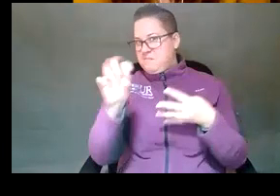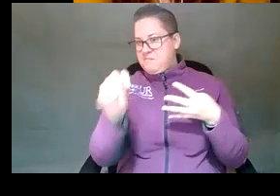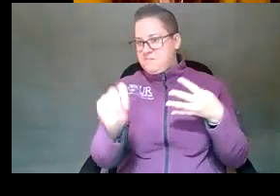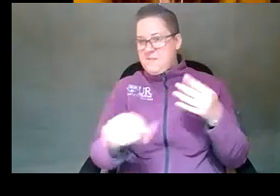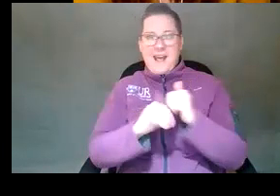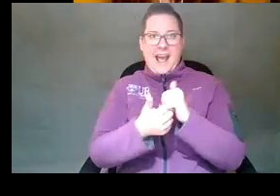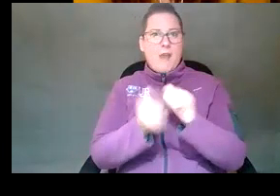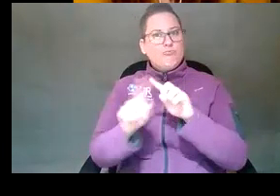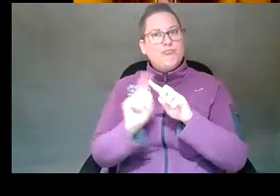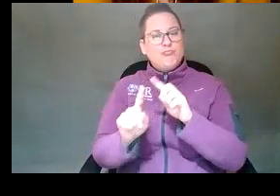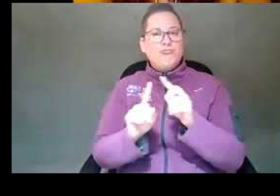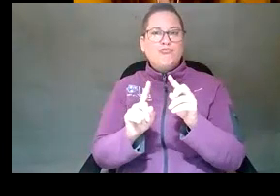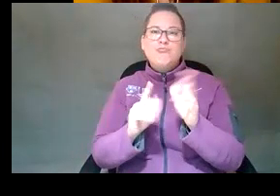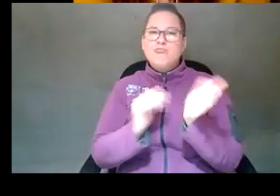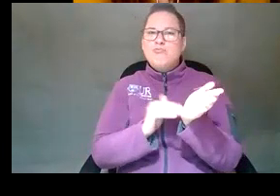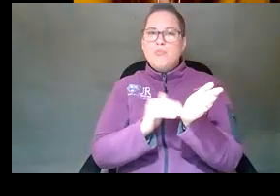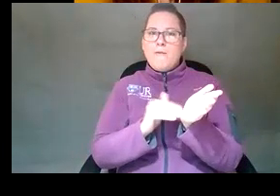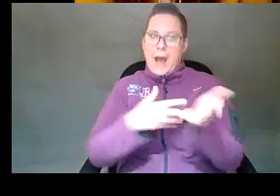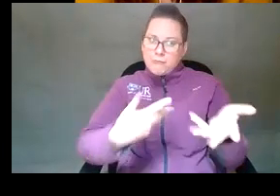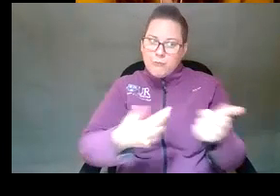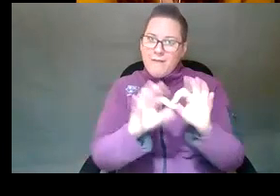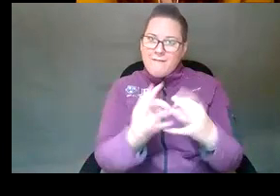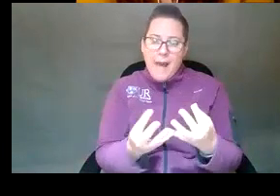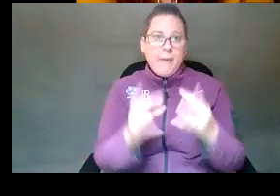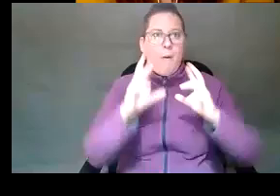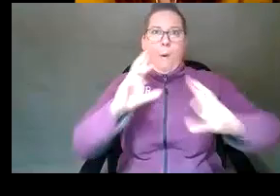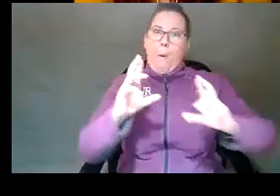are working with families to hopefully make the sessions go a little bit smoother